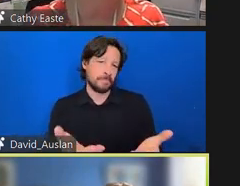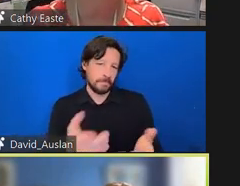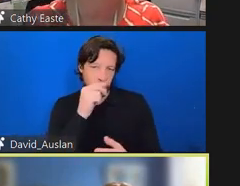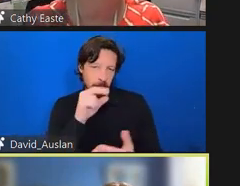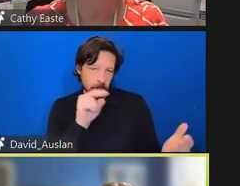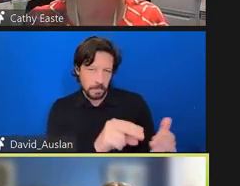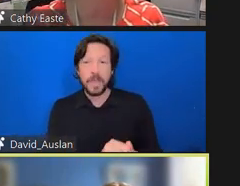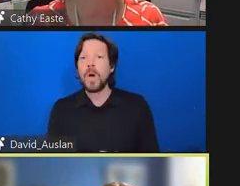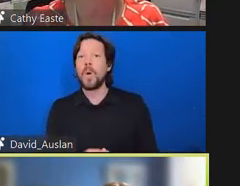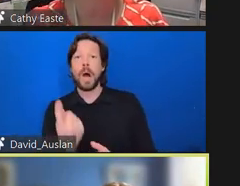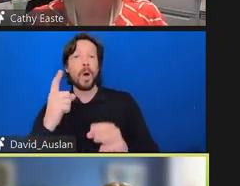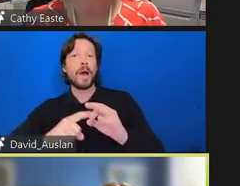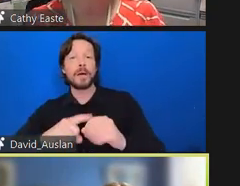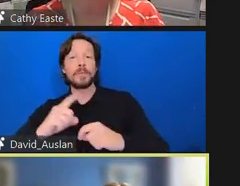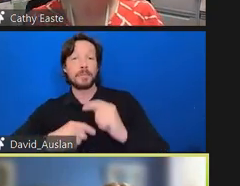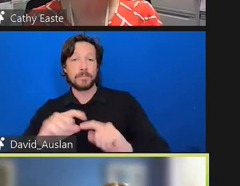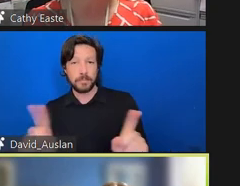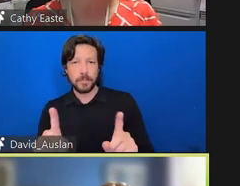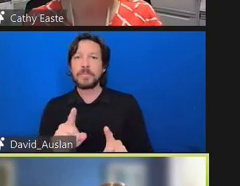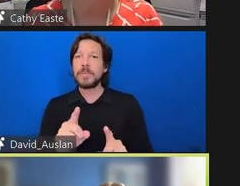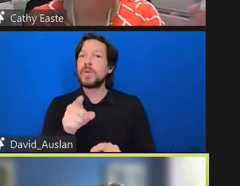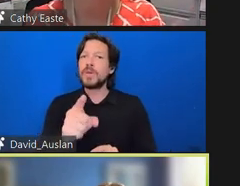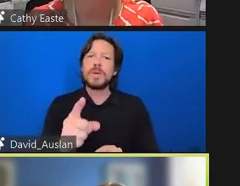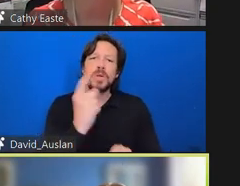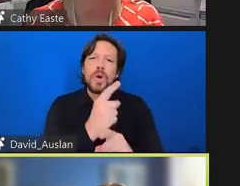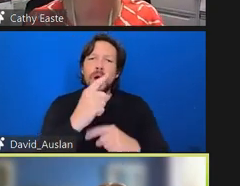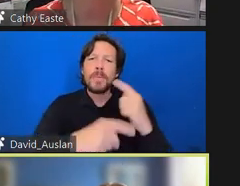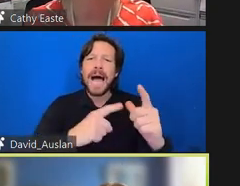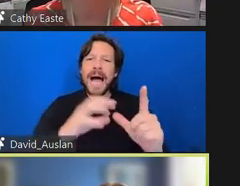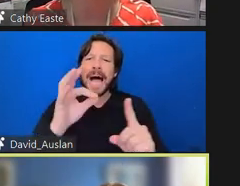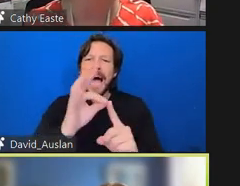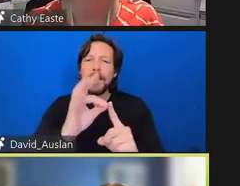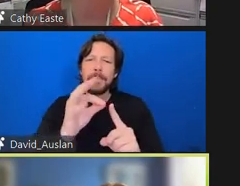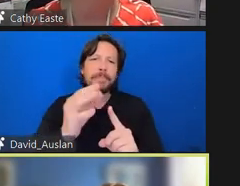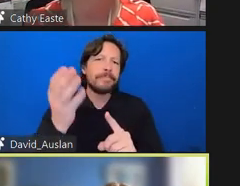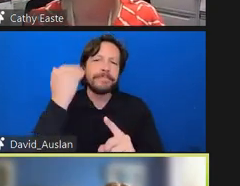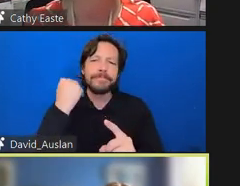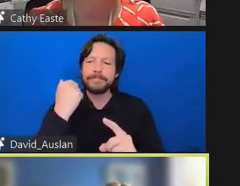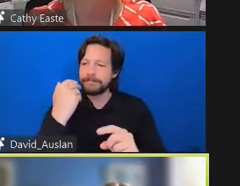the questions was, you mentioned a app at the beginning, and so the person was asking was that